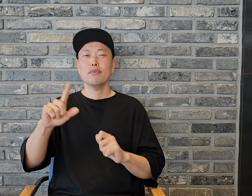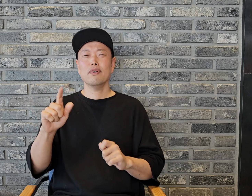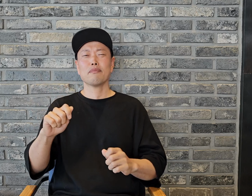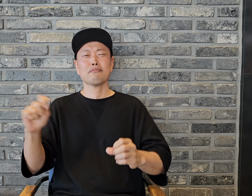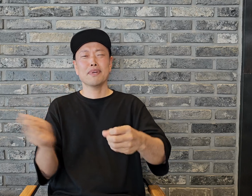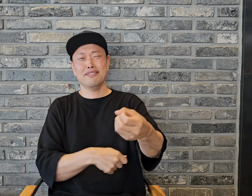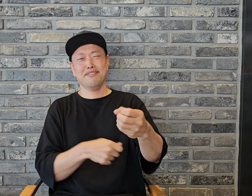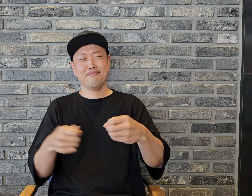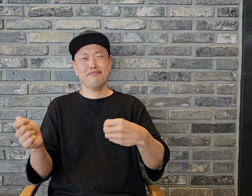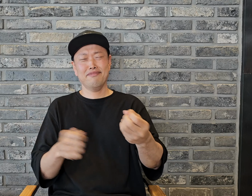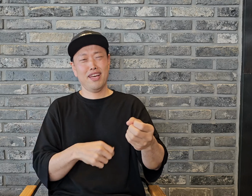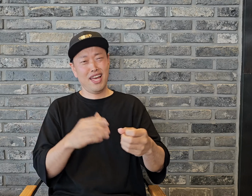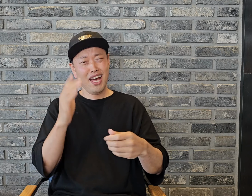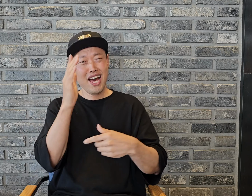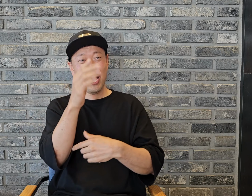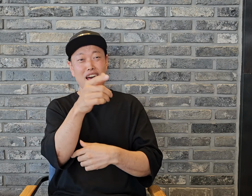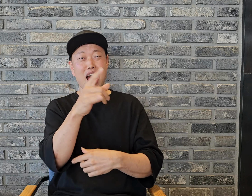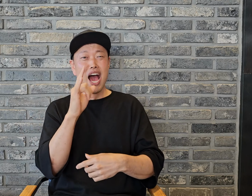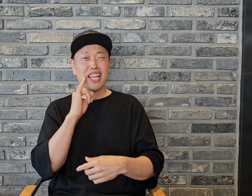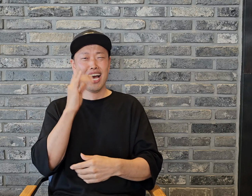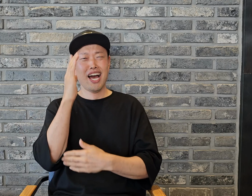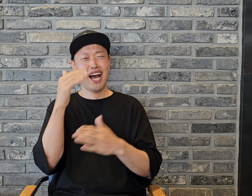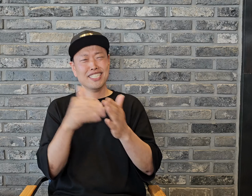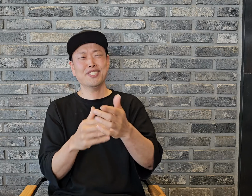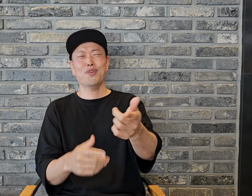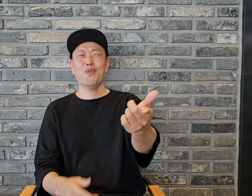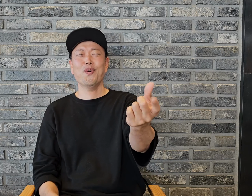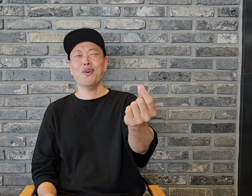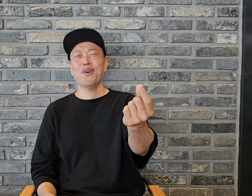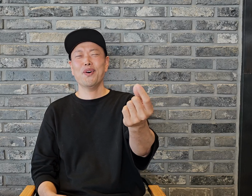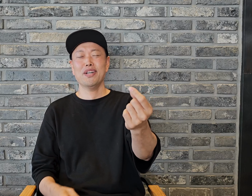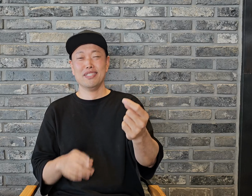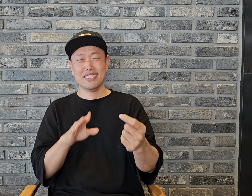You may think of the spinning tops you used to play with when you were young. You thought about it.